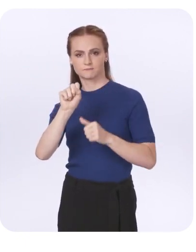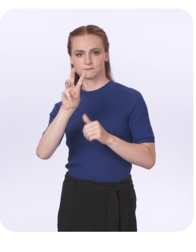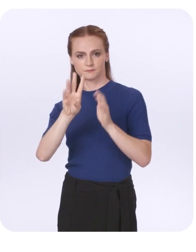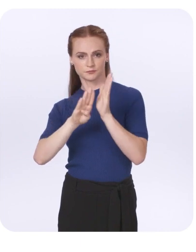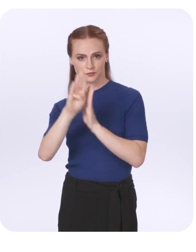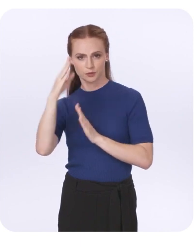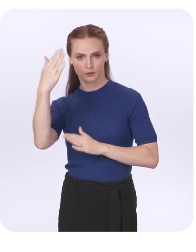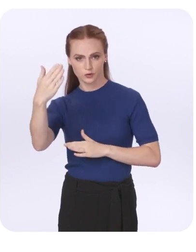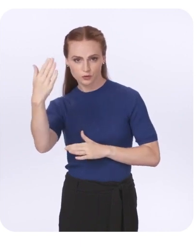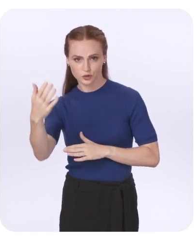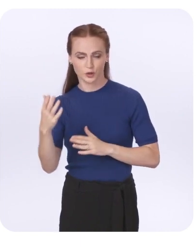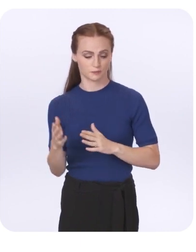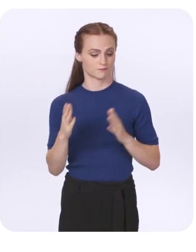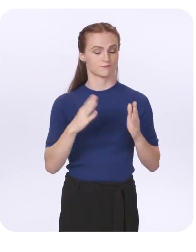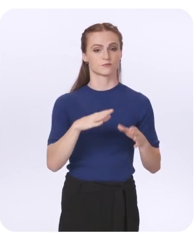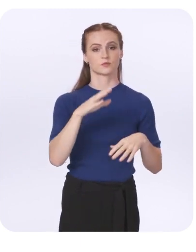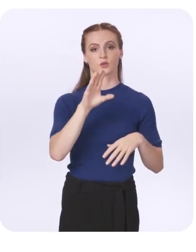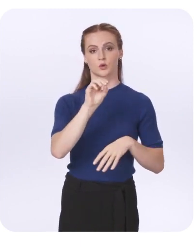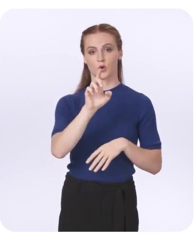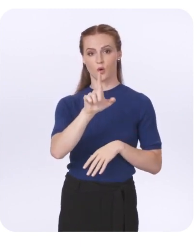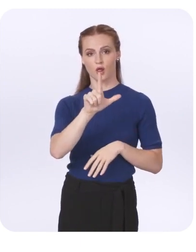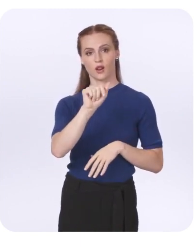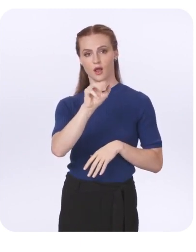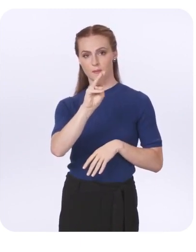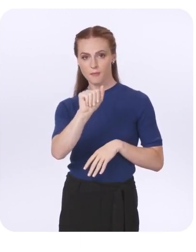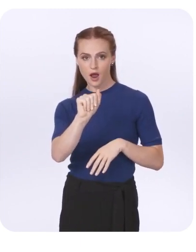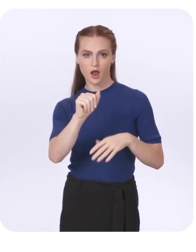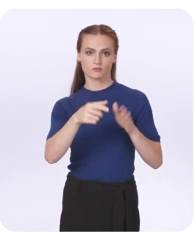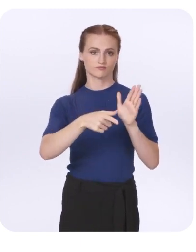an overview of the model, special features, performance, and a demo